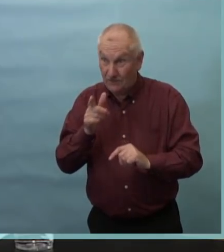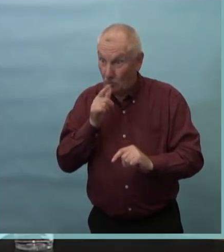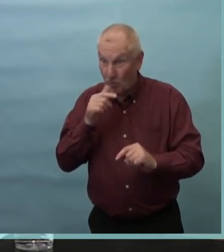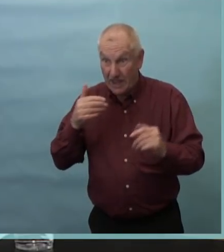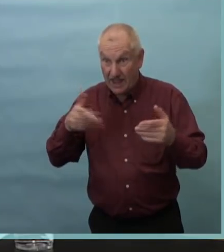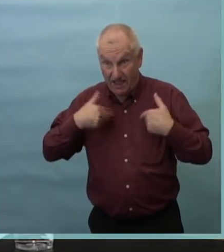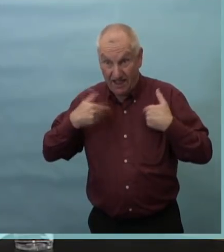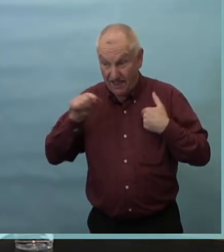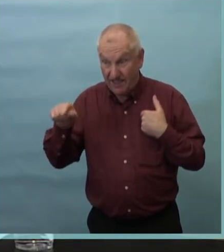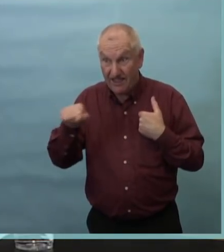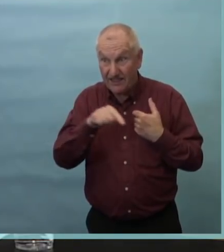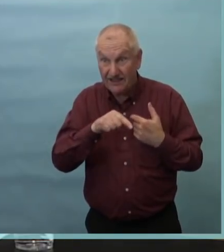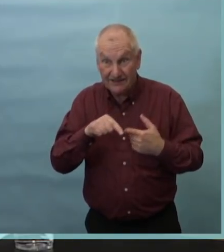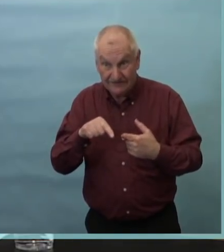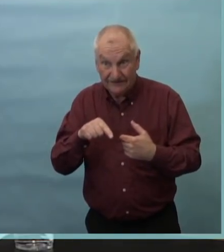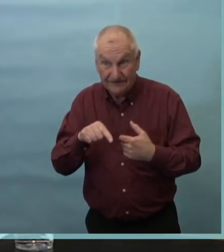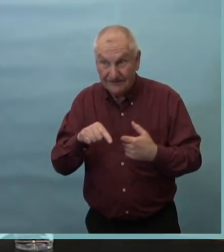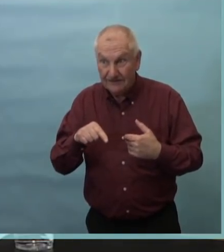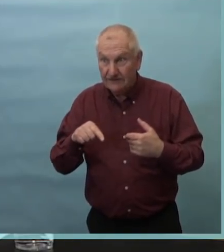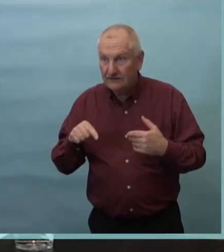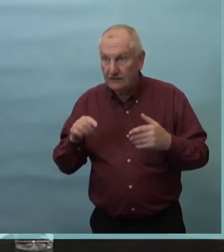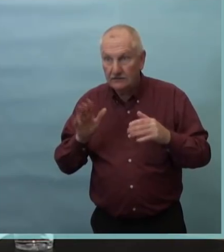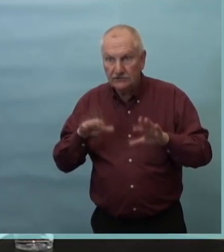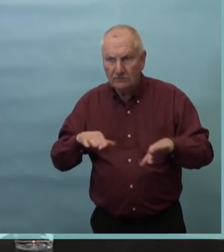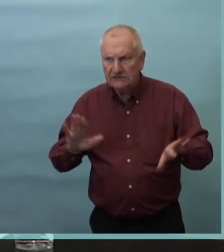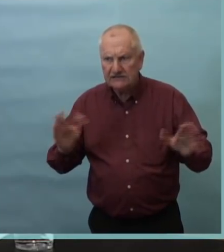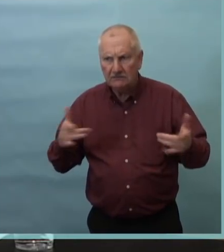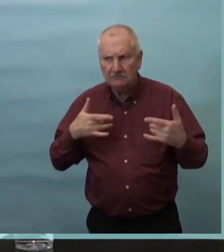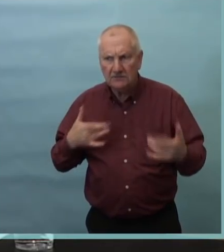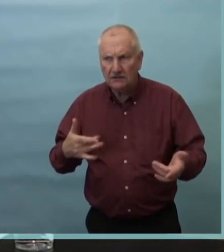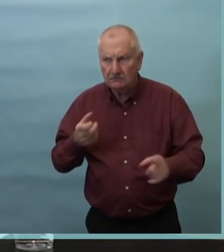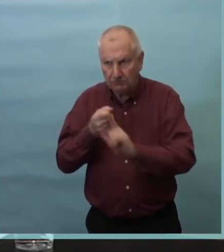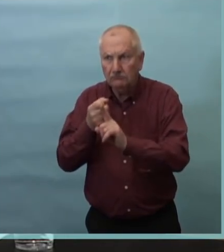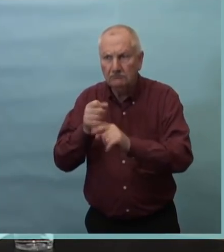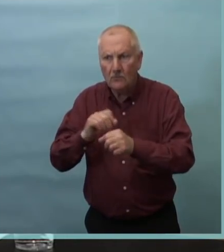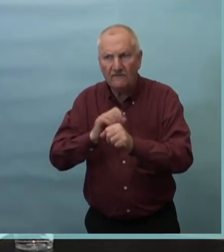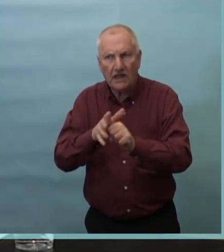19 and so when we look at the epidemiology the more we learn about